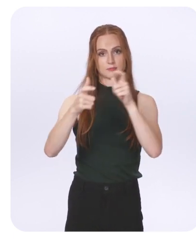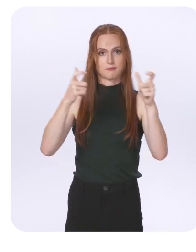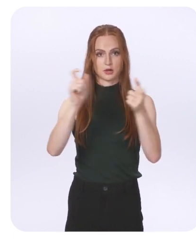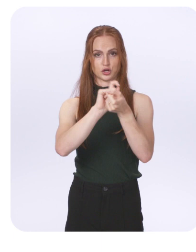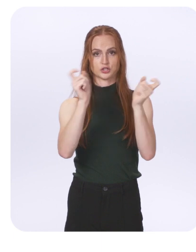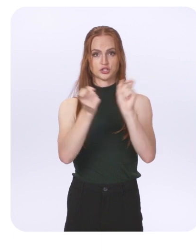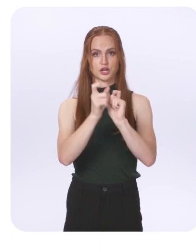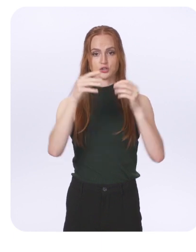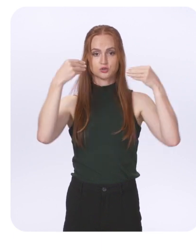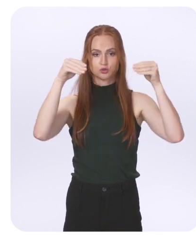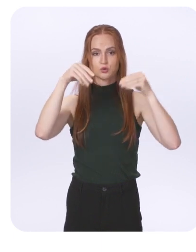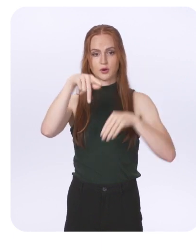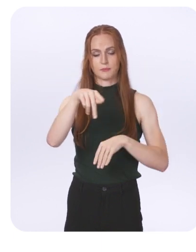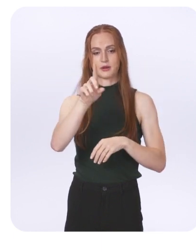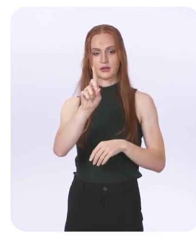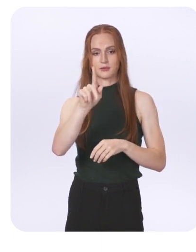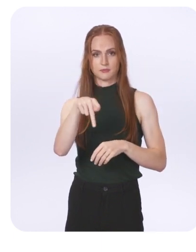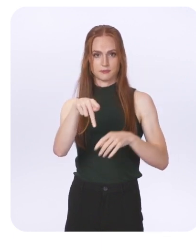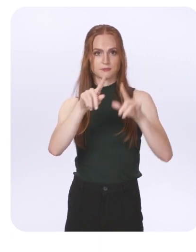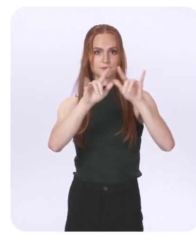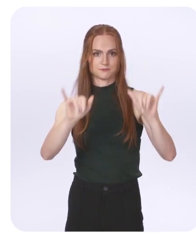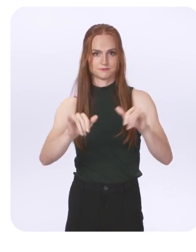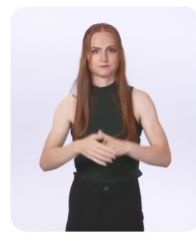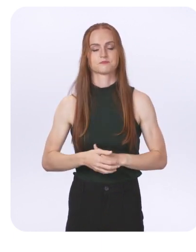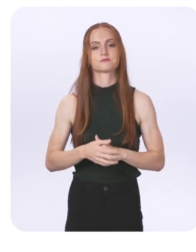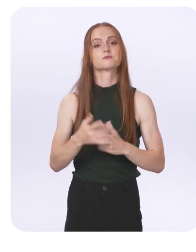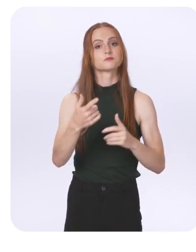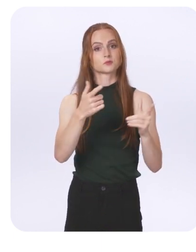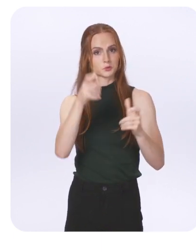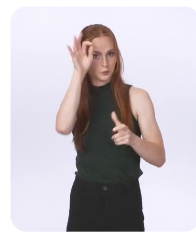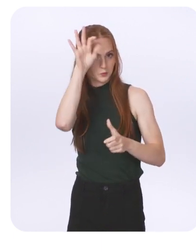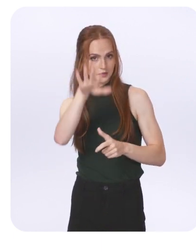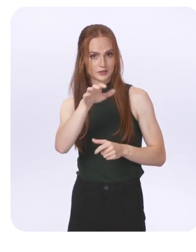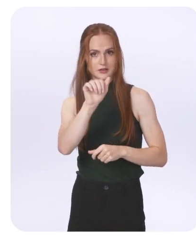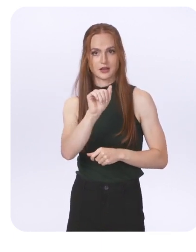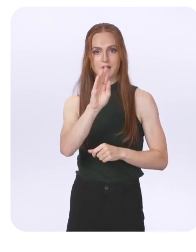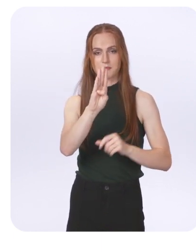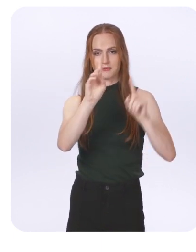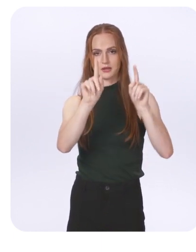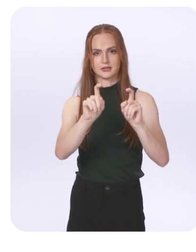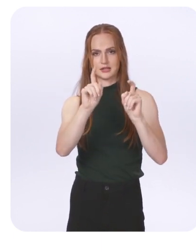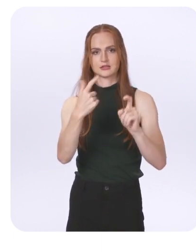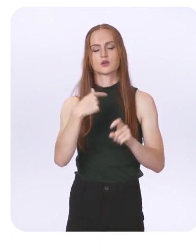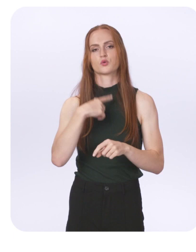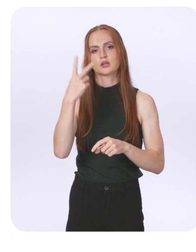We recommend letting your experiments run longer as the first few days can generate noisy results.